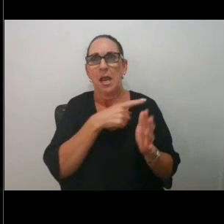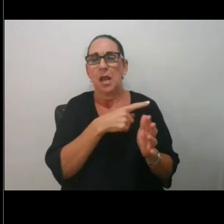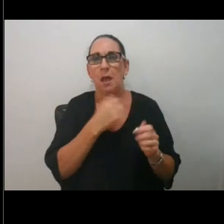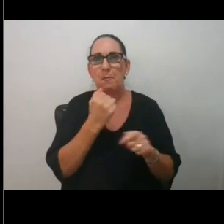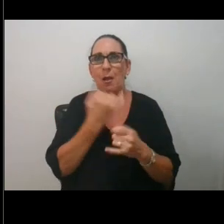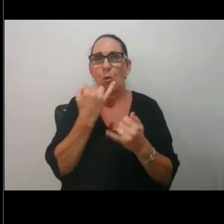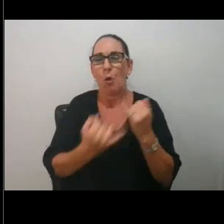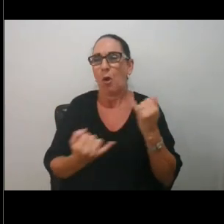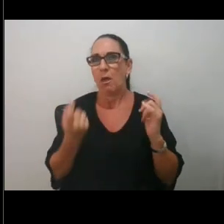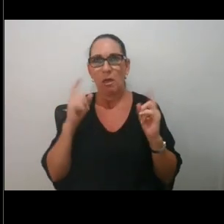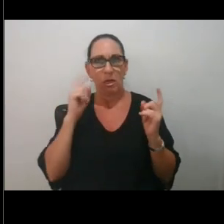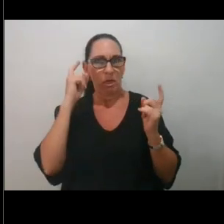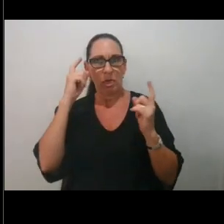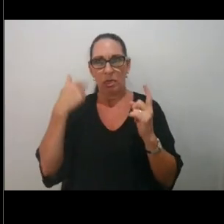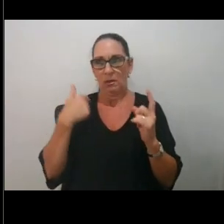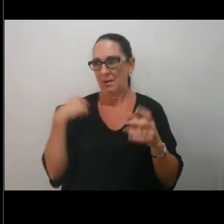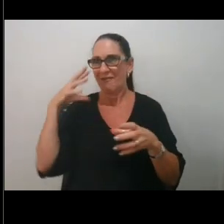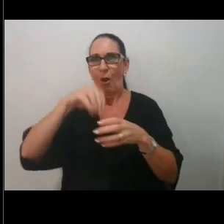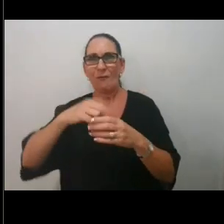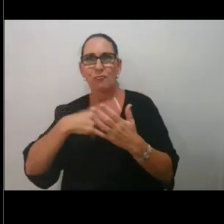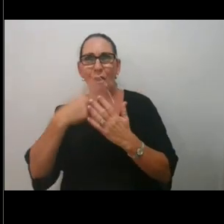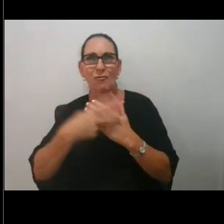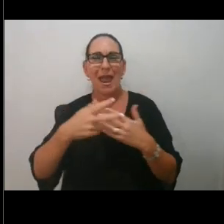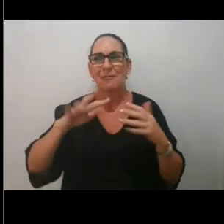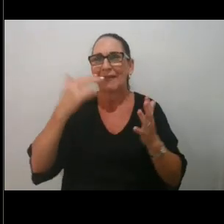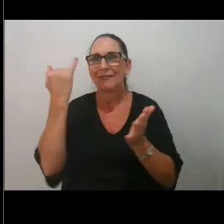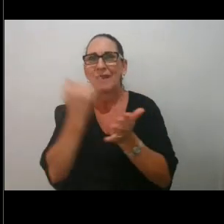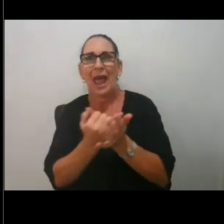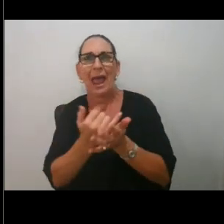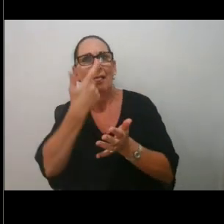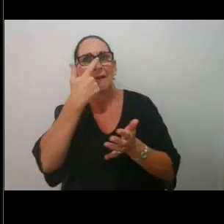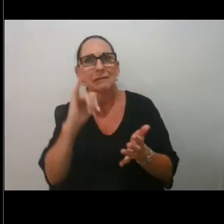the program and giving it a try if it doesn't work for them exiting them there's no there's